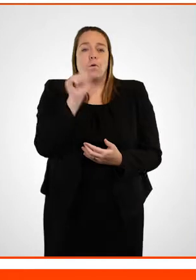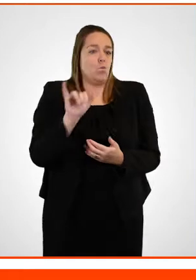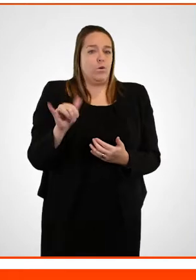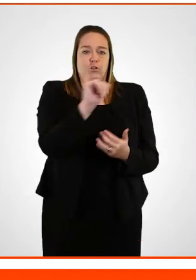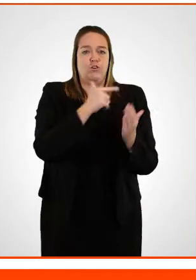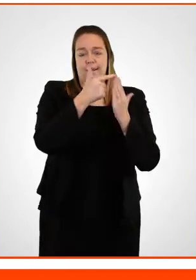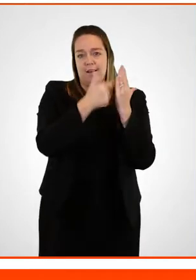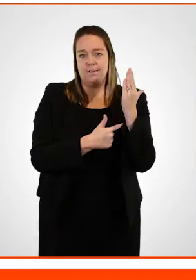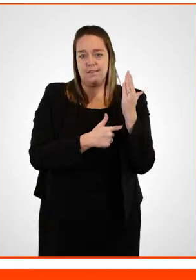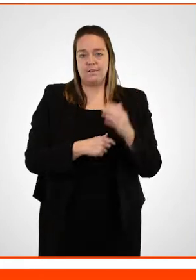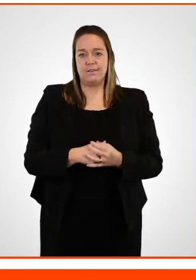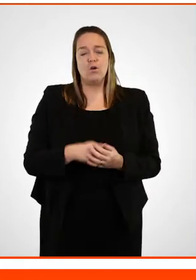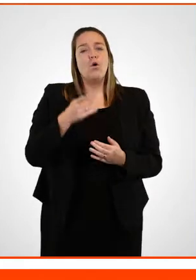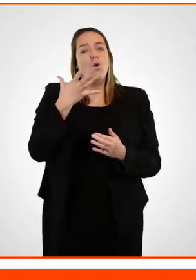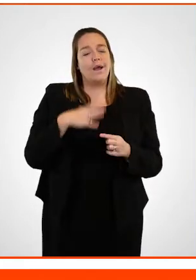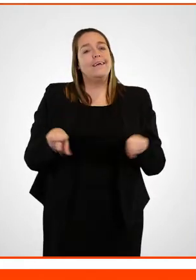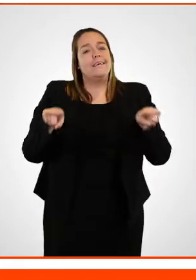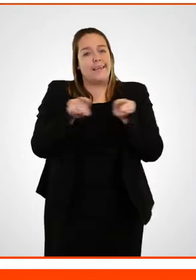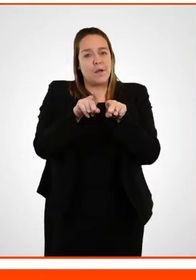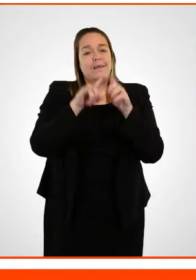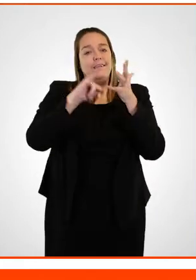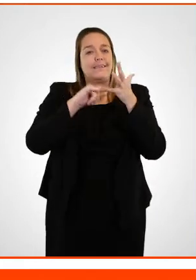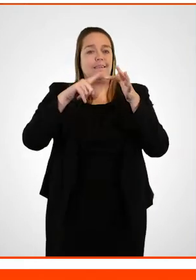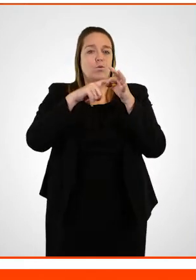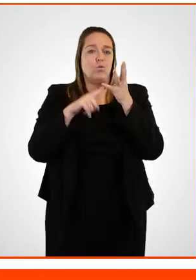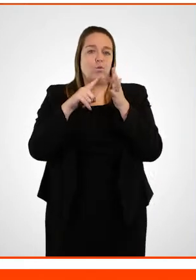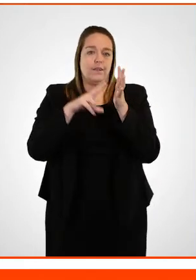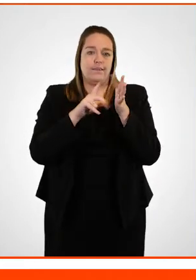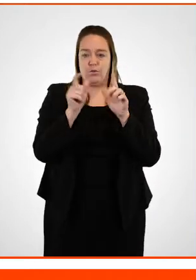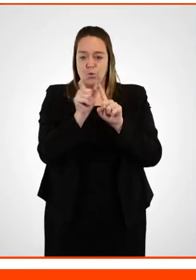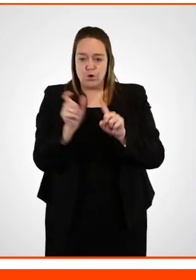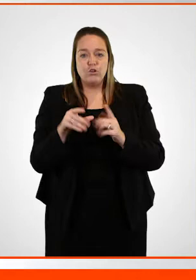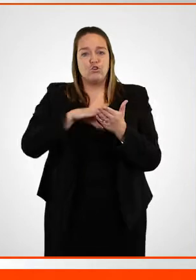What you want to use is the same sequence of words that students need to learn.